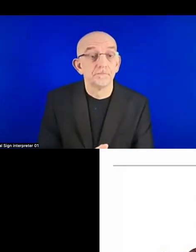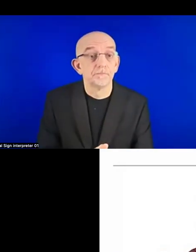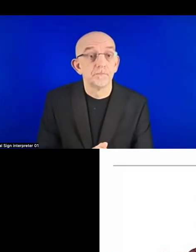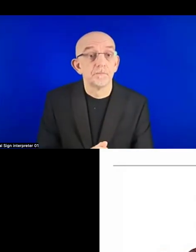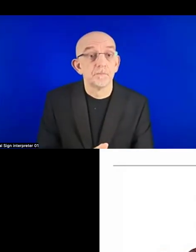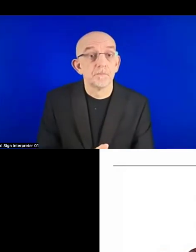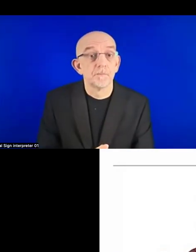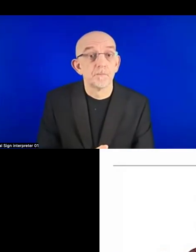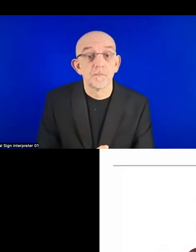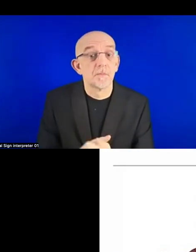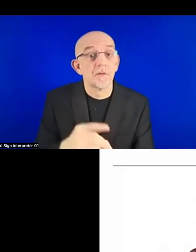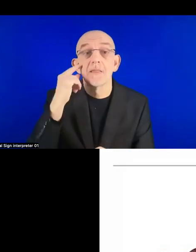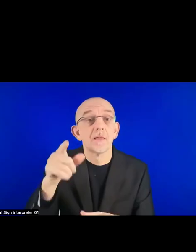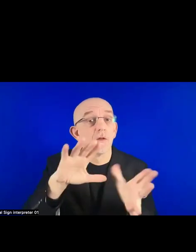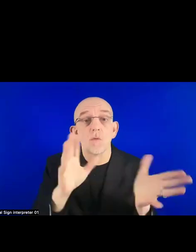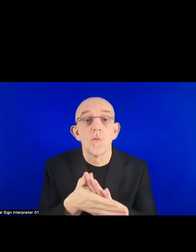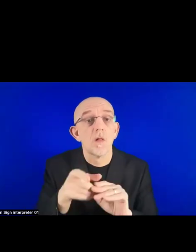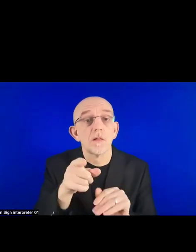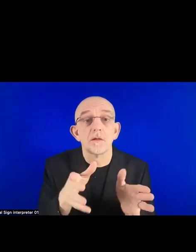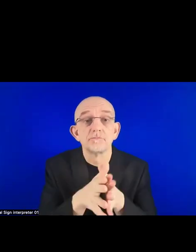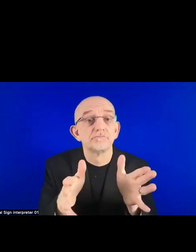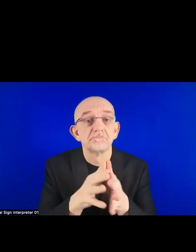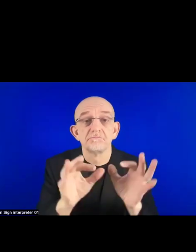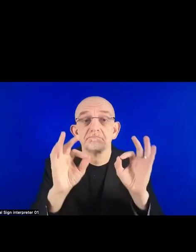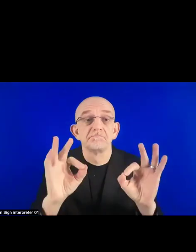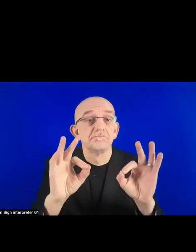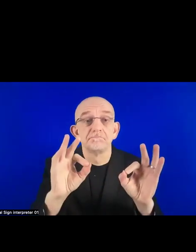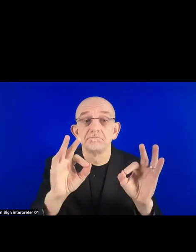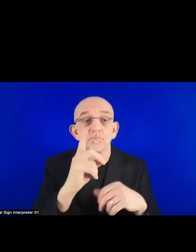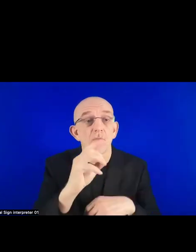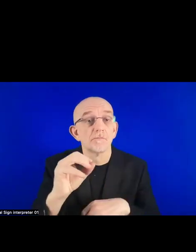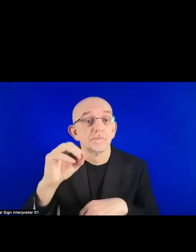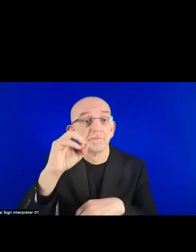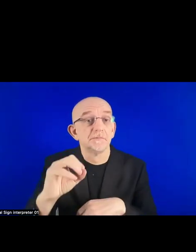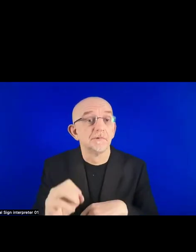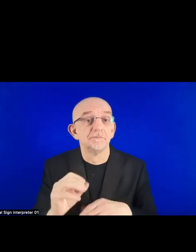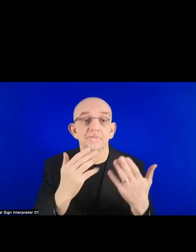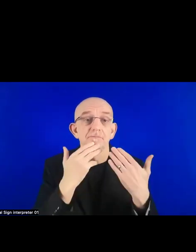: Great, okay, hopefully that answers your question Amine. And I don't see any